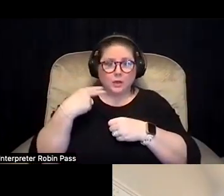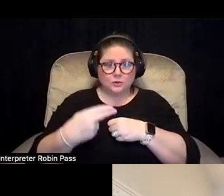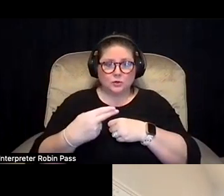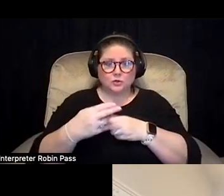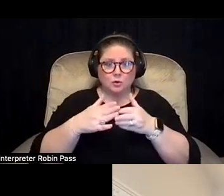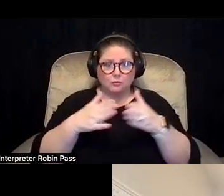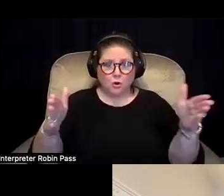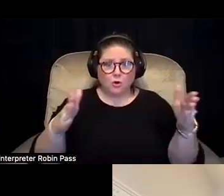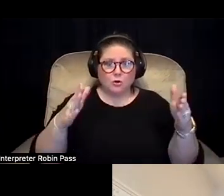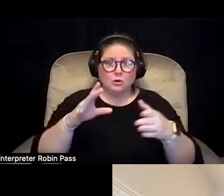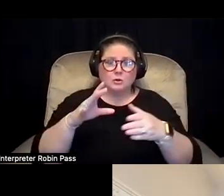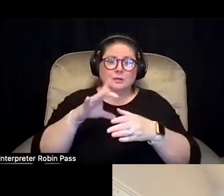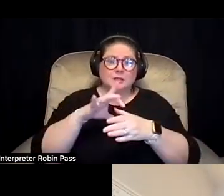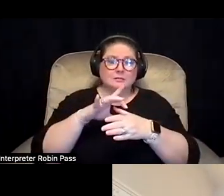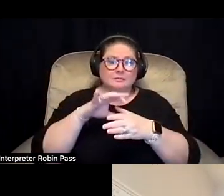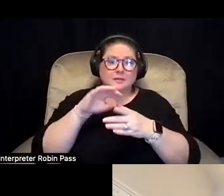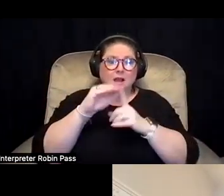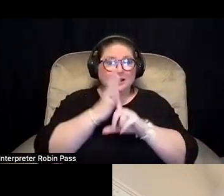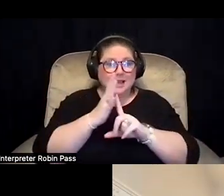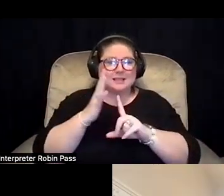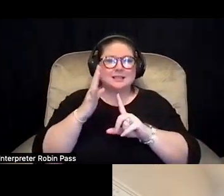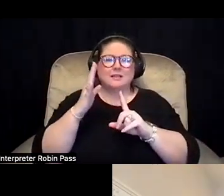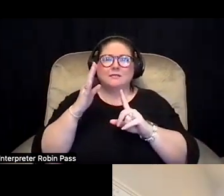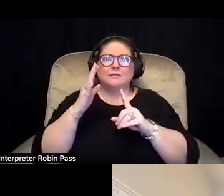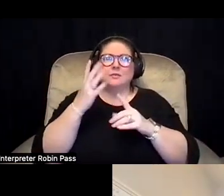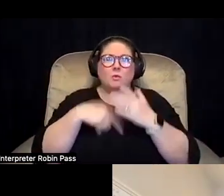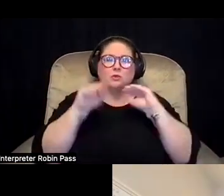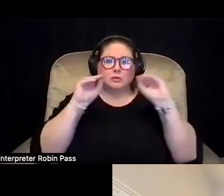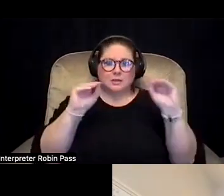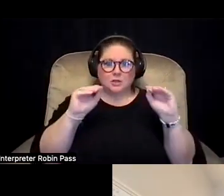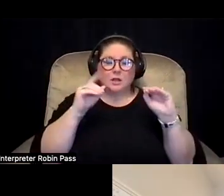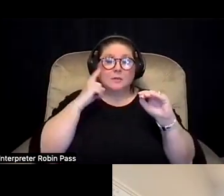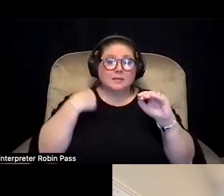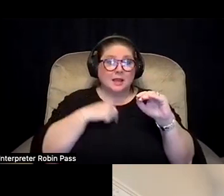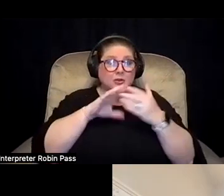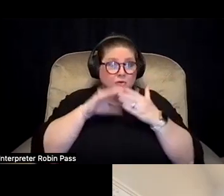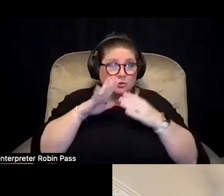context of what you're teaching so because our students are learning about it every year